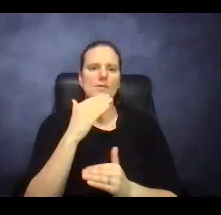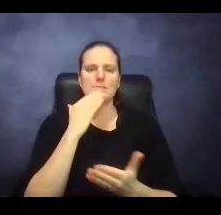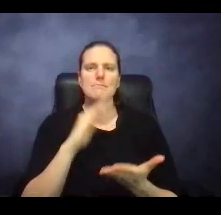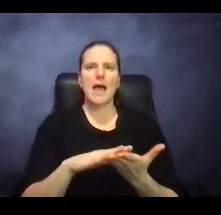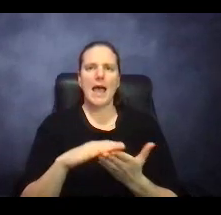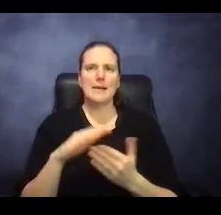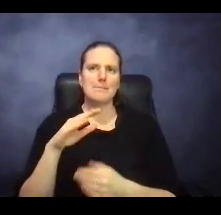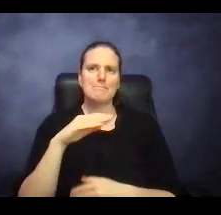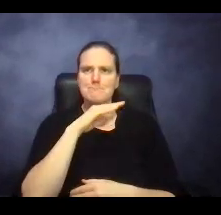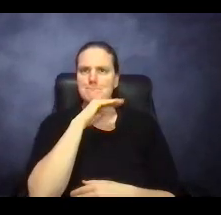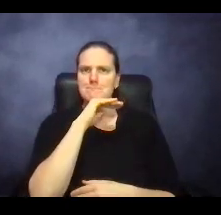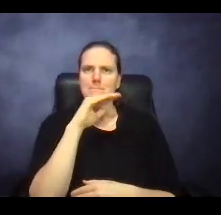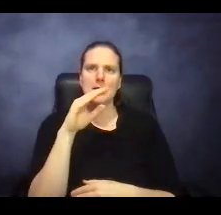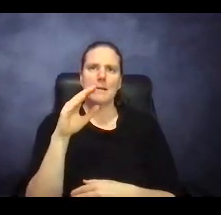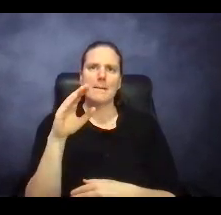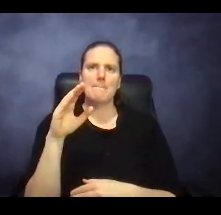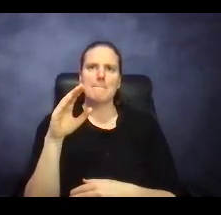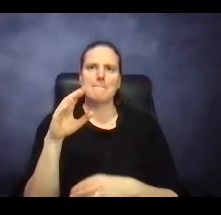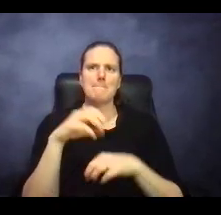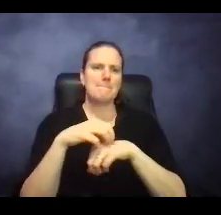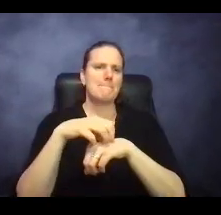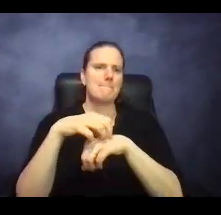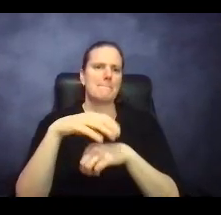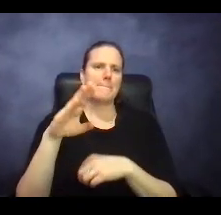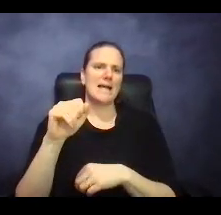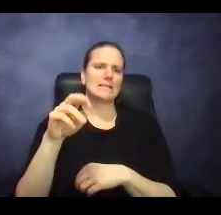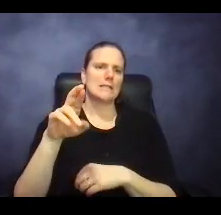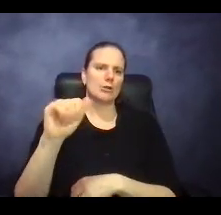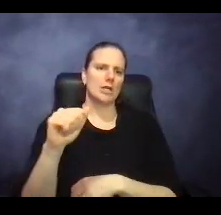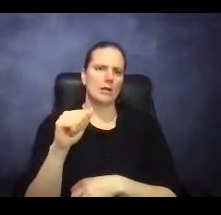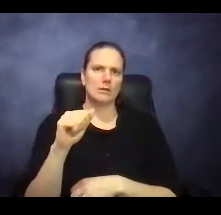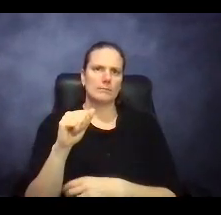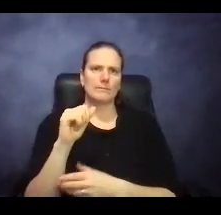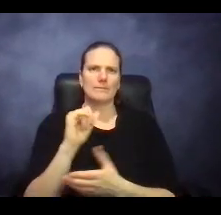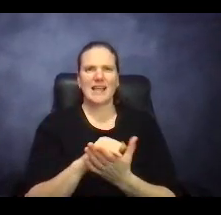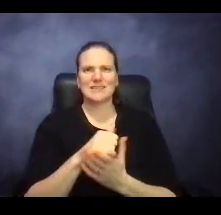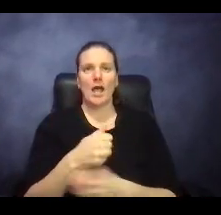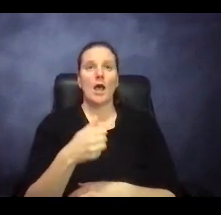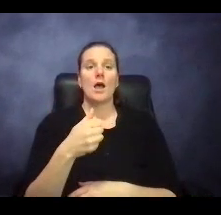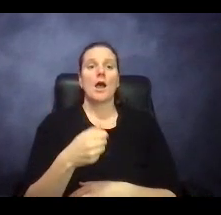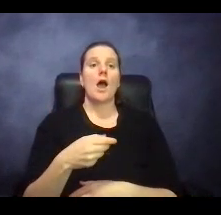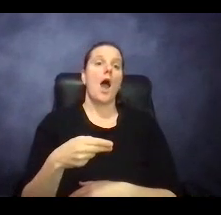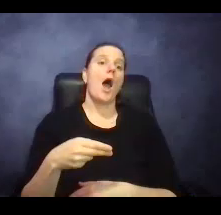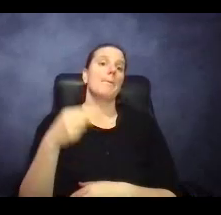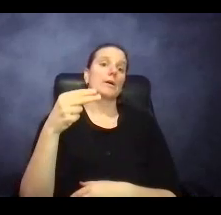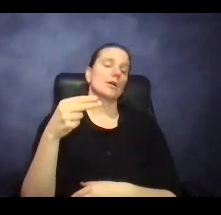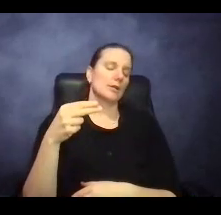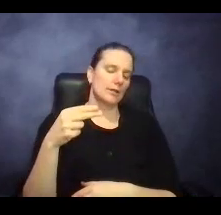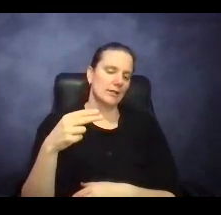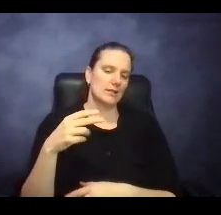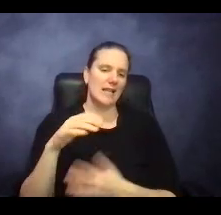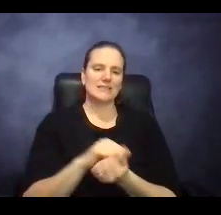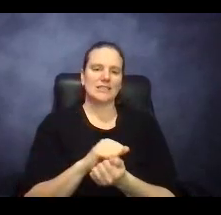And that's something that we probably should address. And so that's usually an upper, an upper digestive issue where you're not digesting your food well,